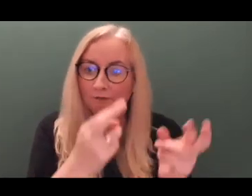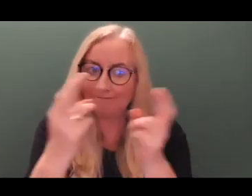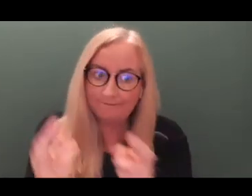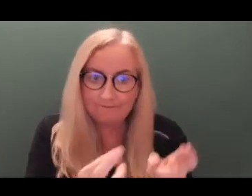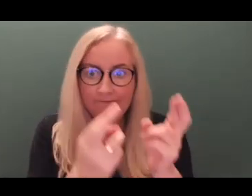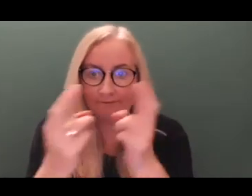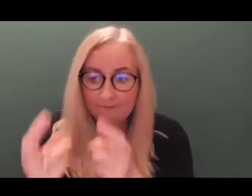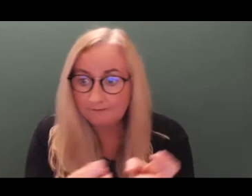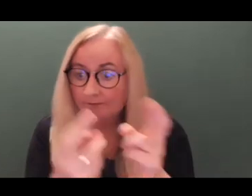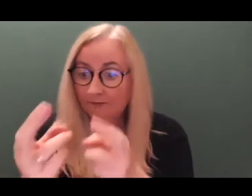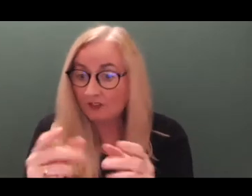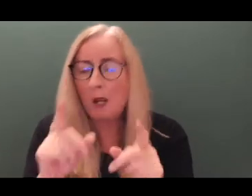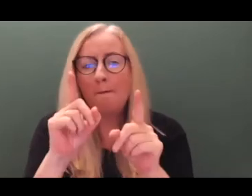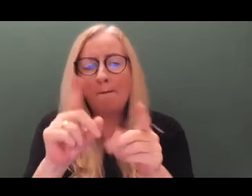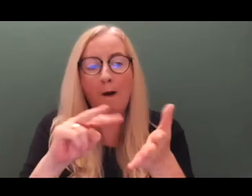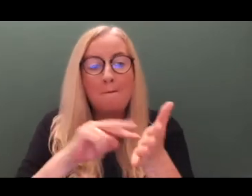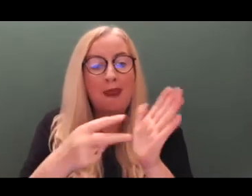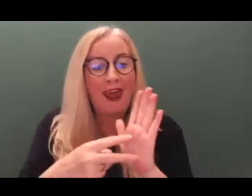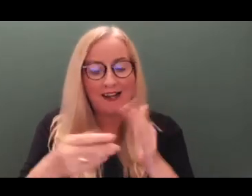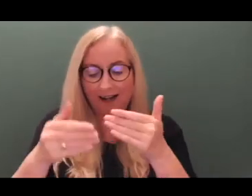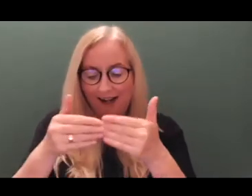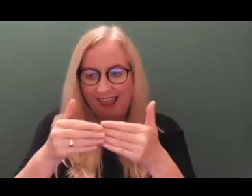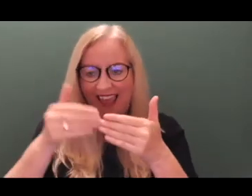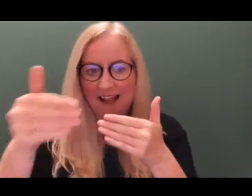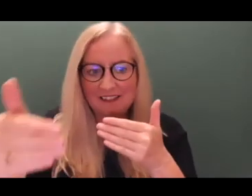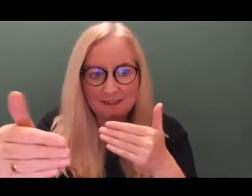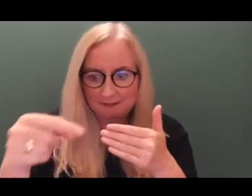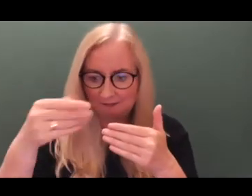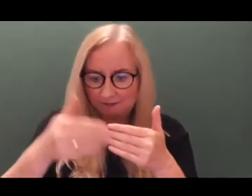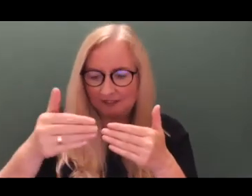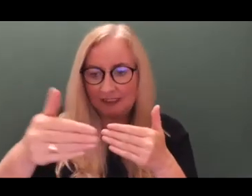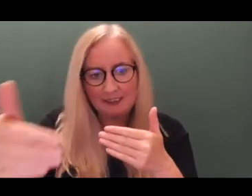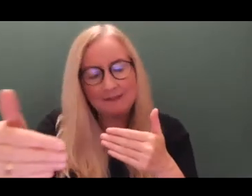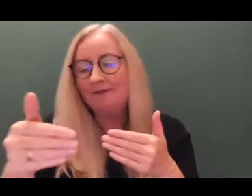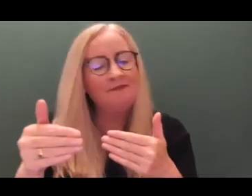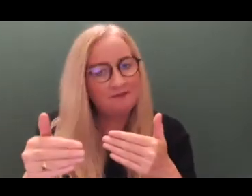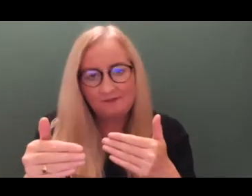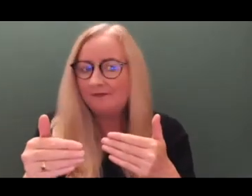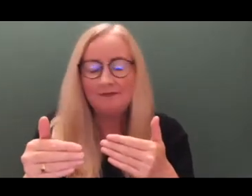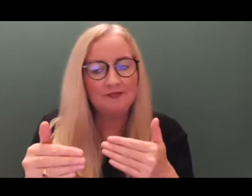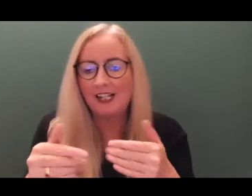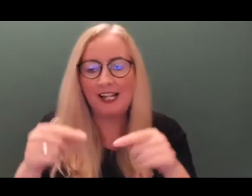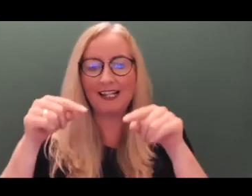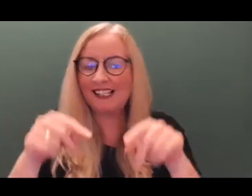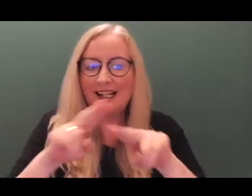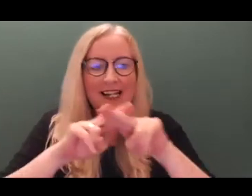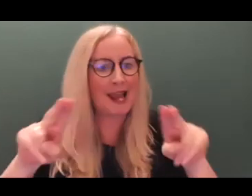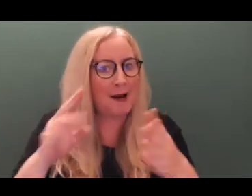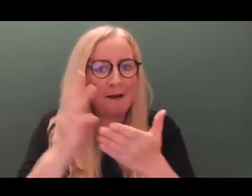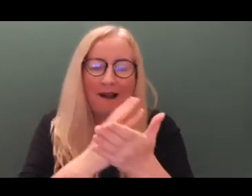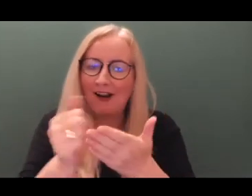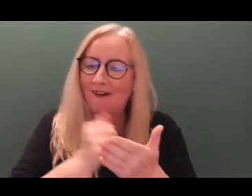The whole area of planning ahead, it's not shall part of our culture, and we saw it in COVID,